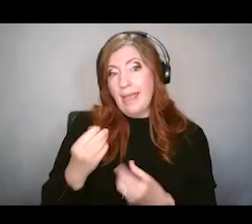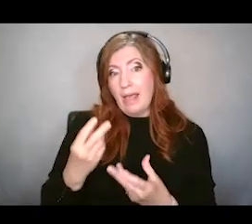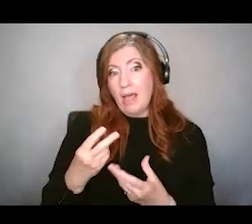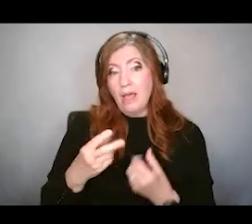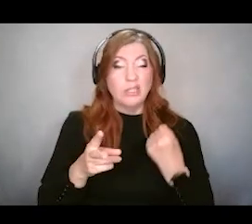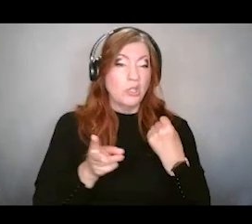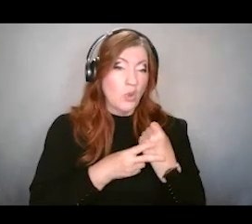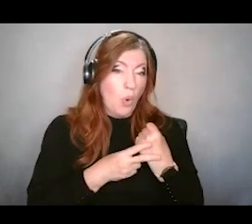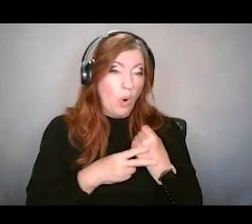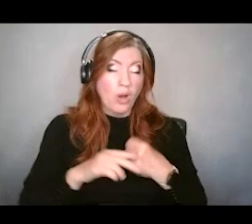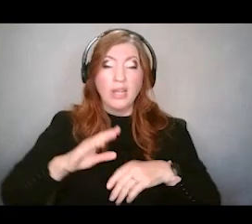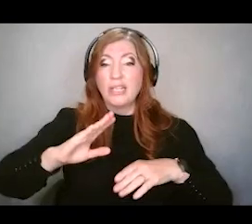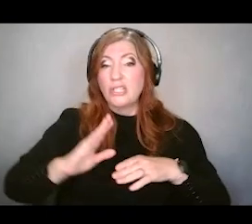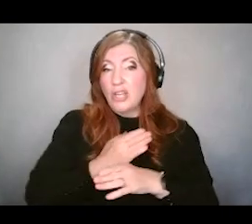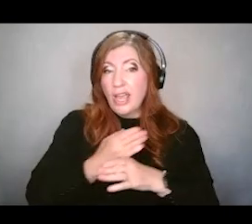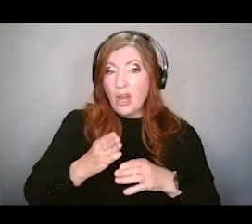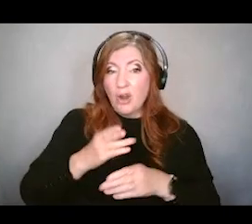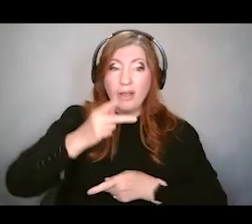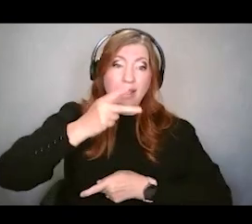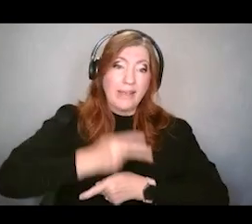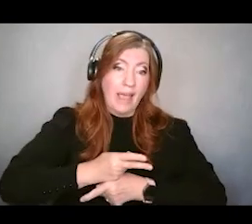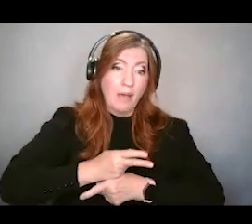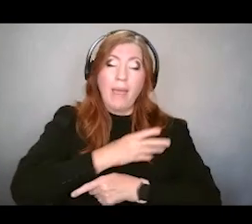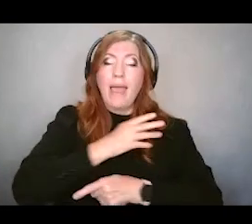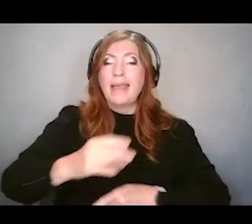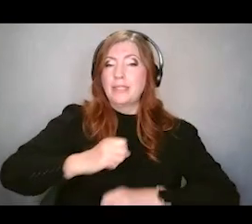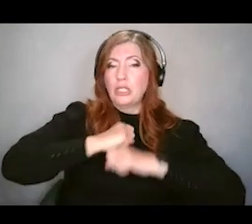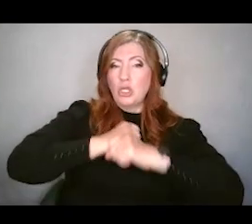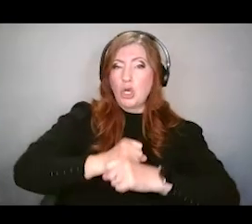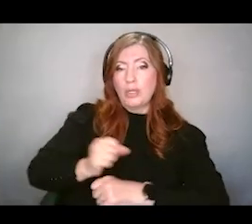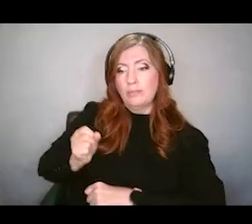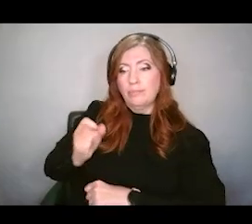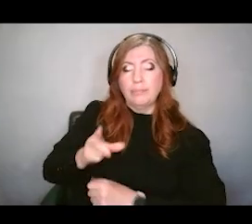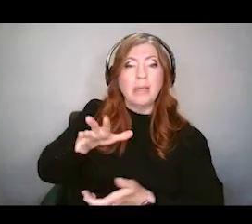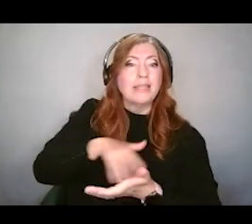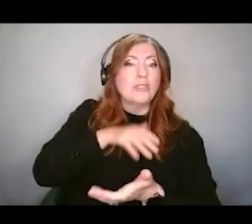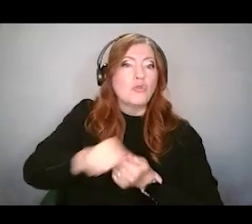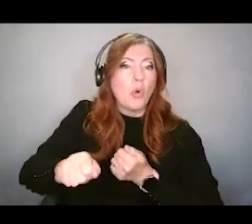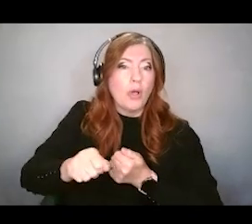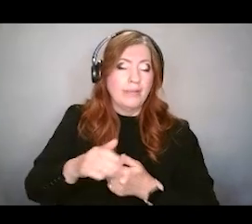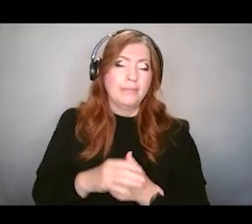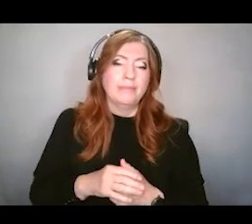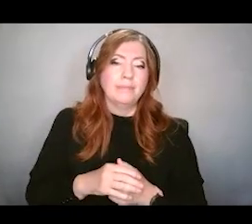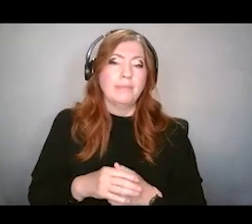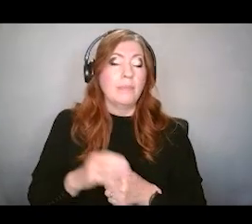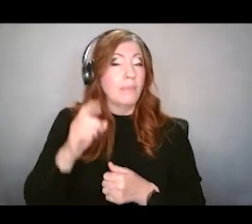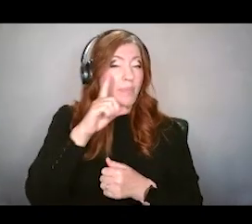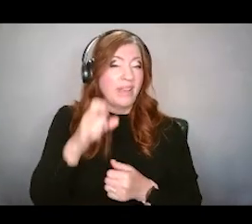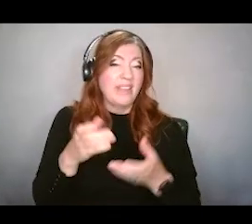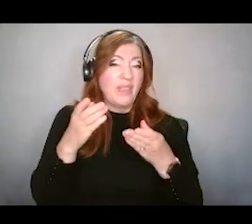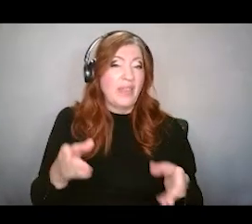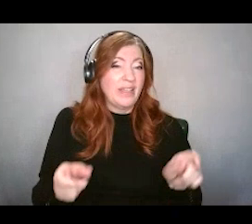retained, and securely destroyed. And because things evolve, your Data Management Plan should